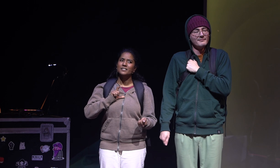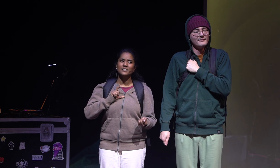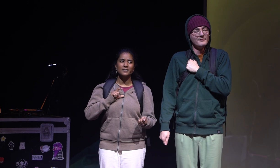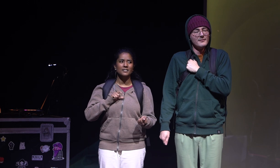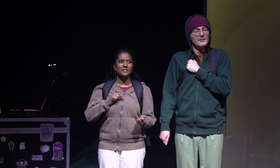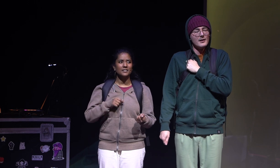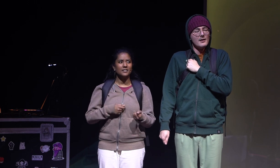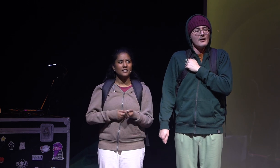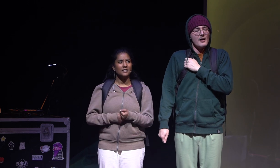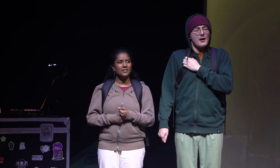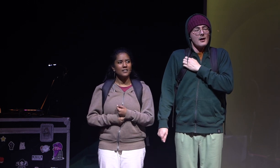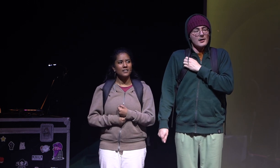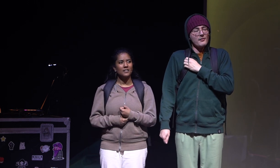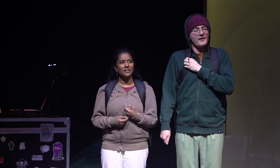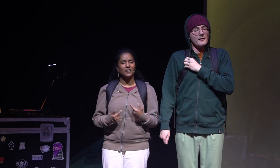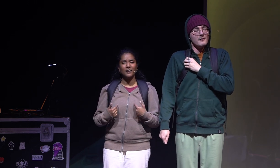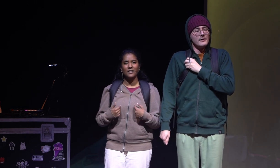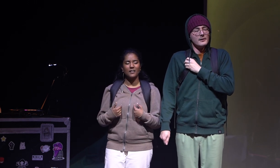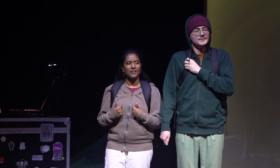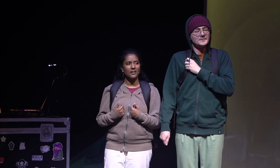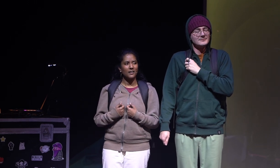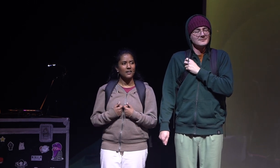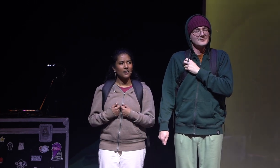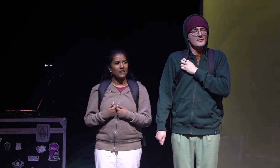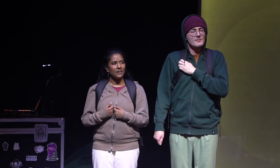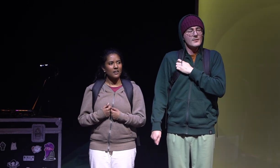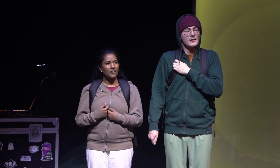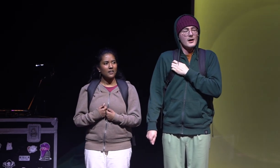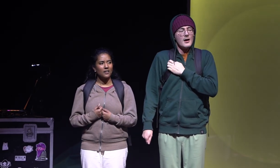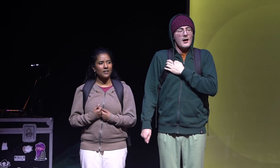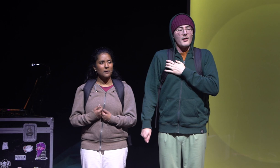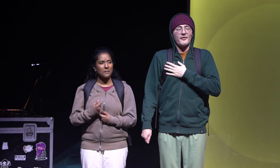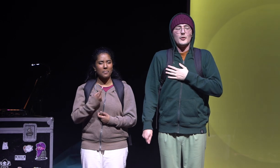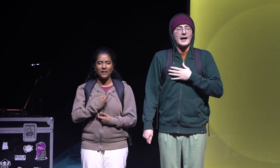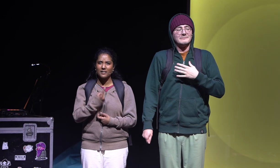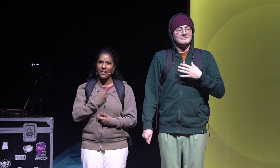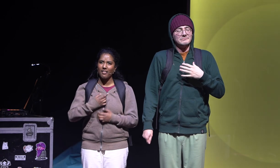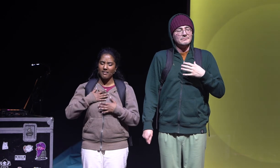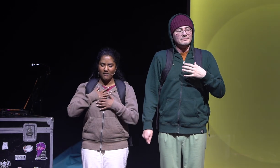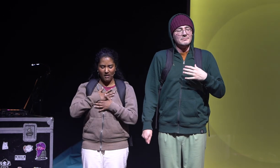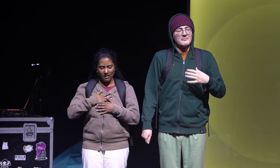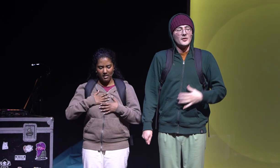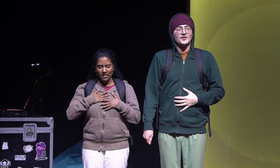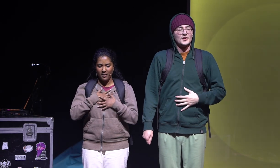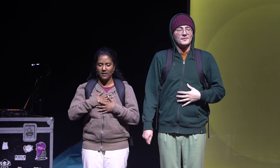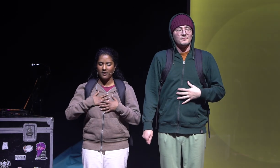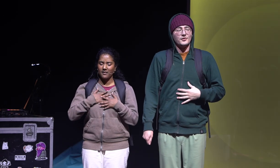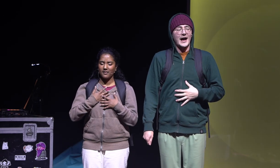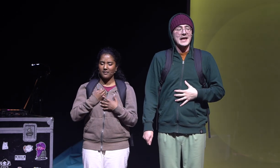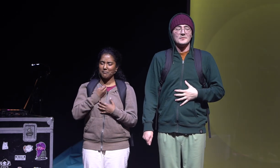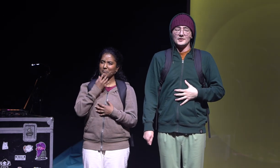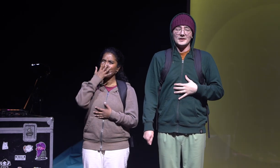And I feel.. I feel that monster of shame that